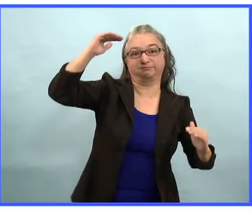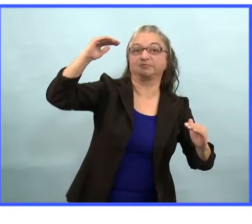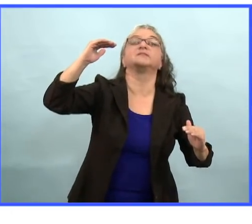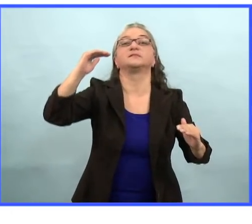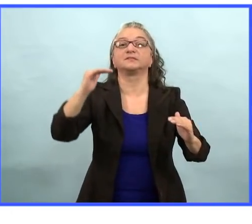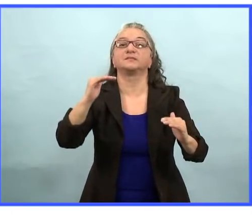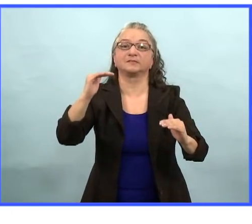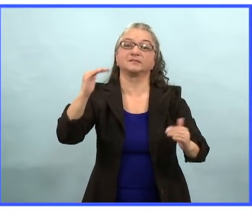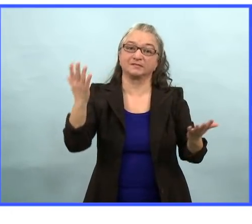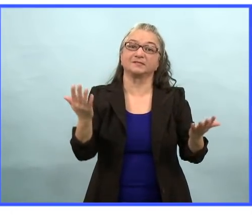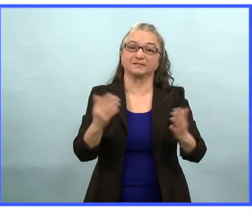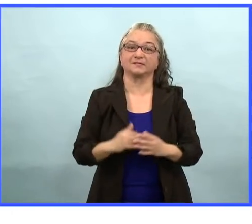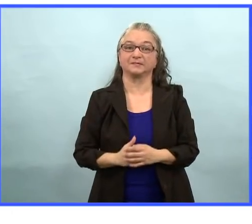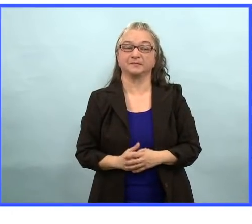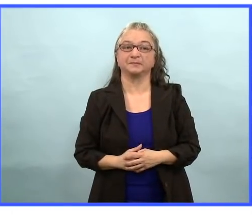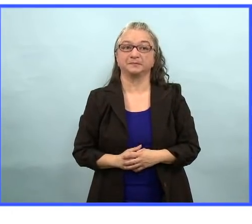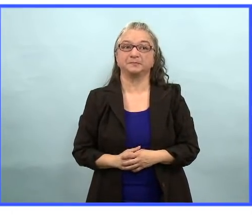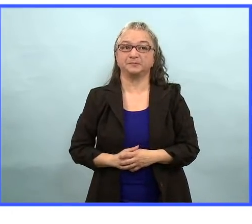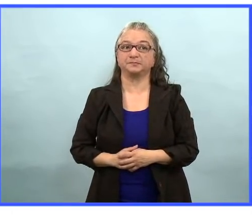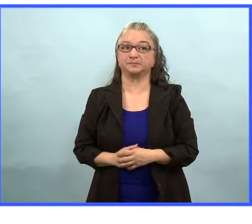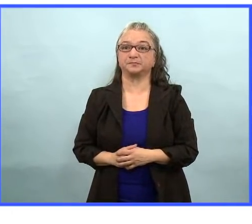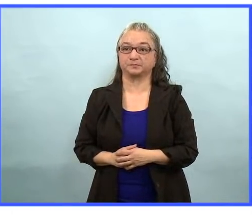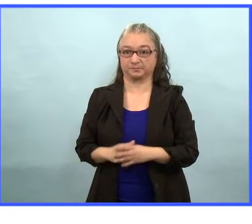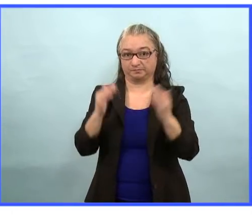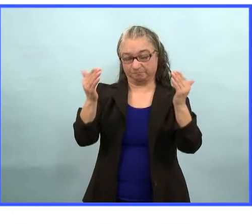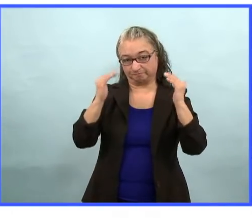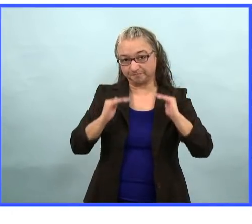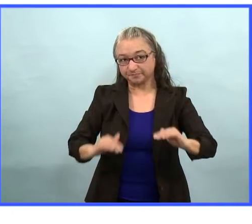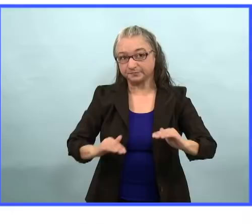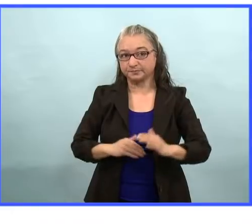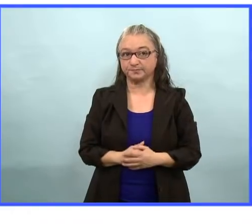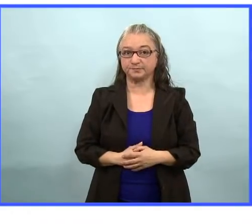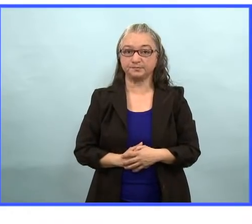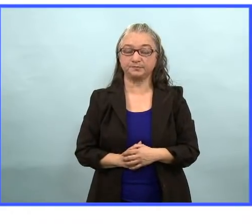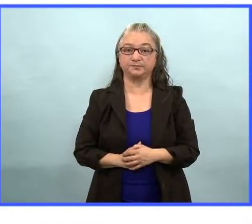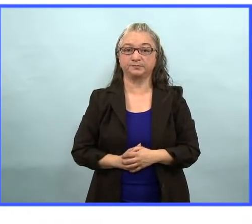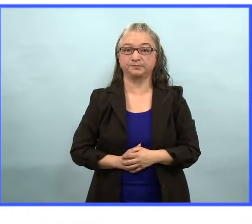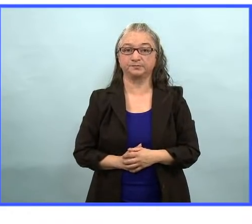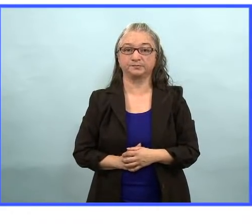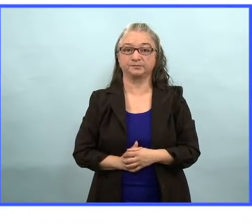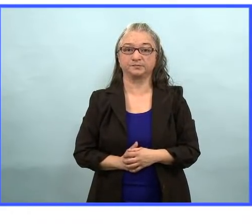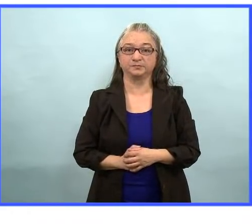we go to the next slide please this is showing the same information